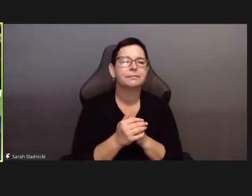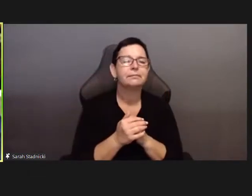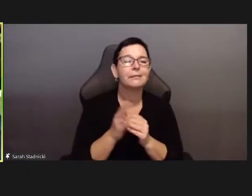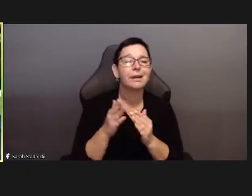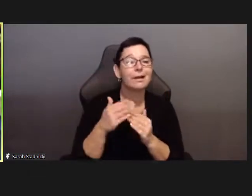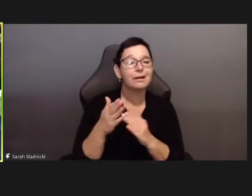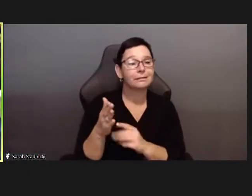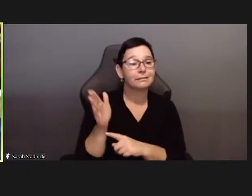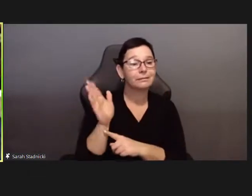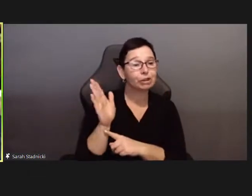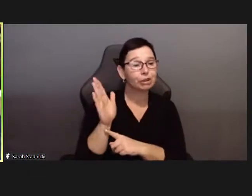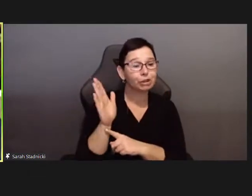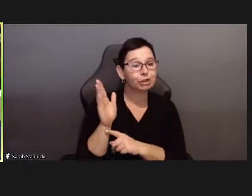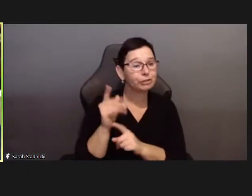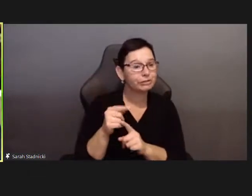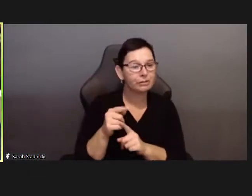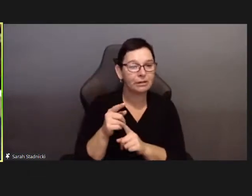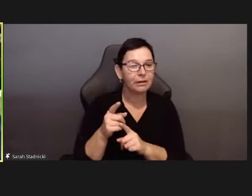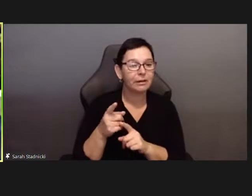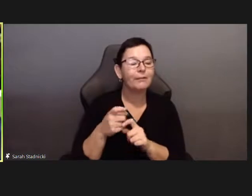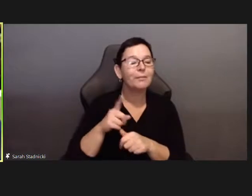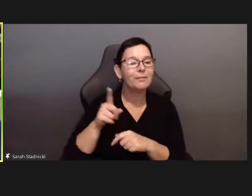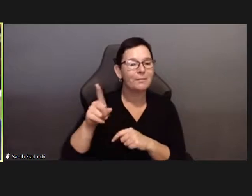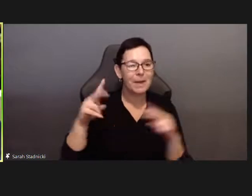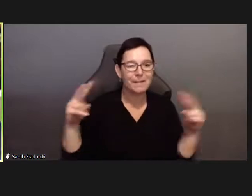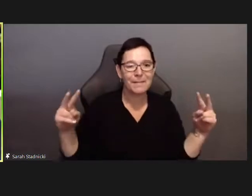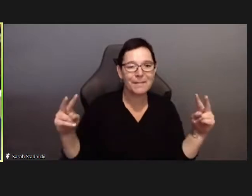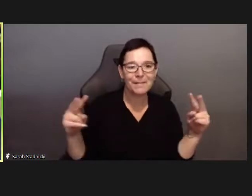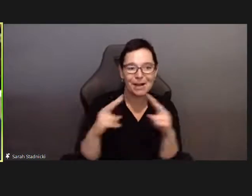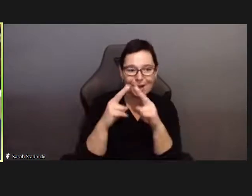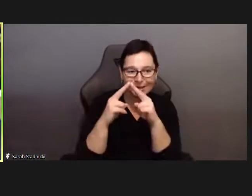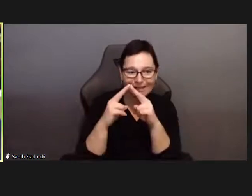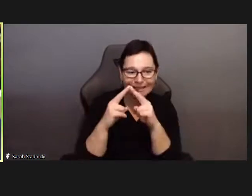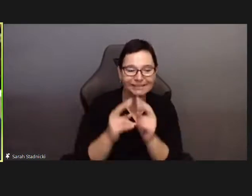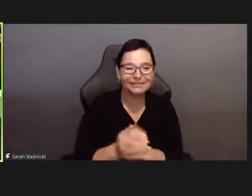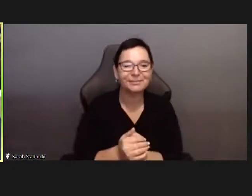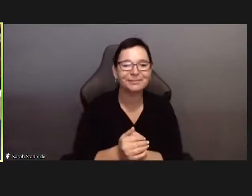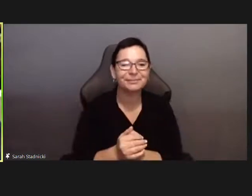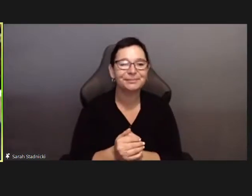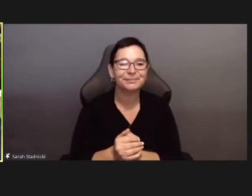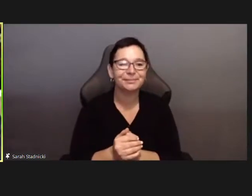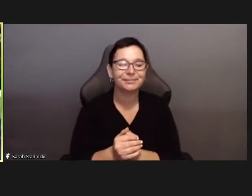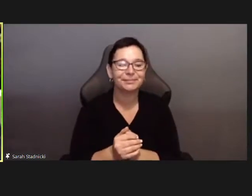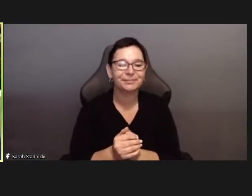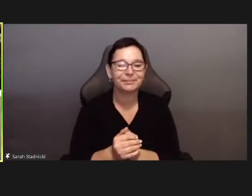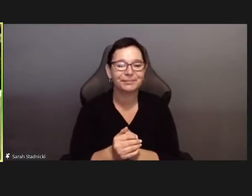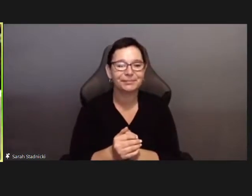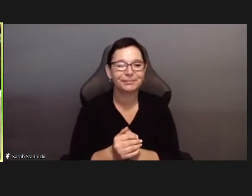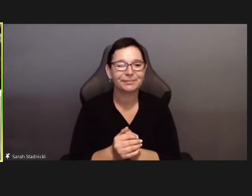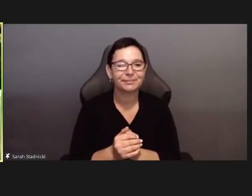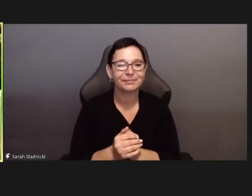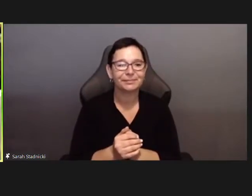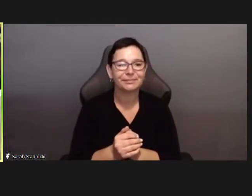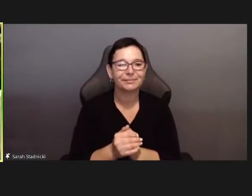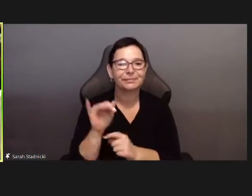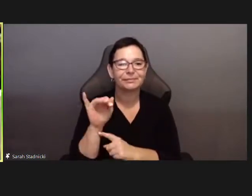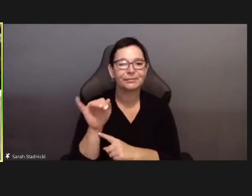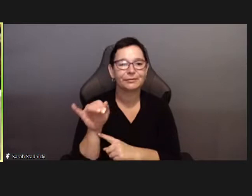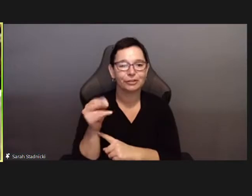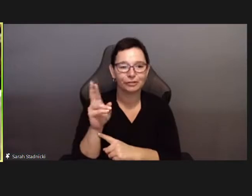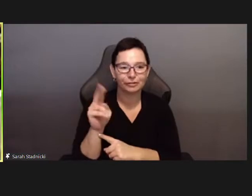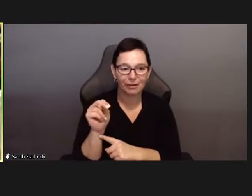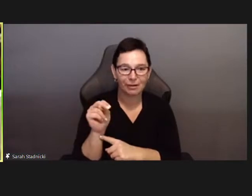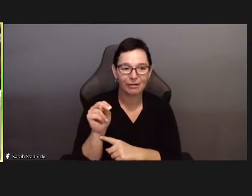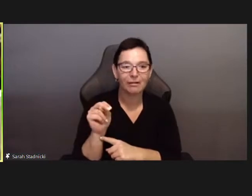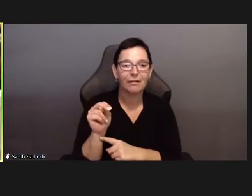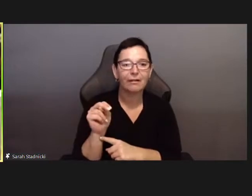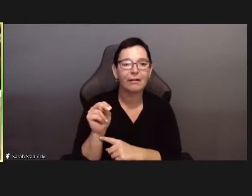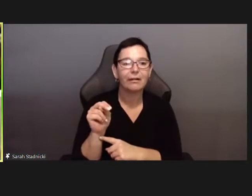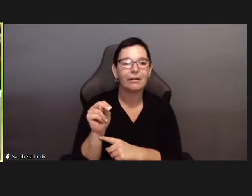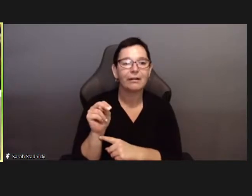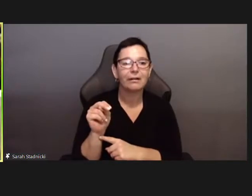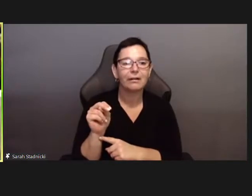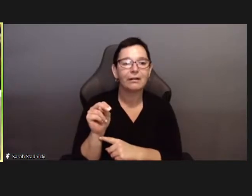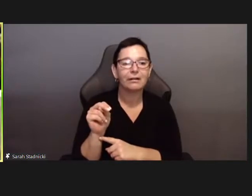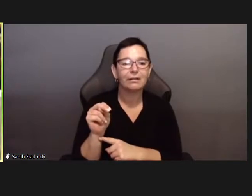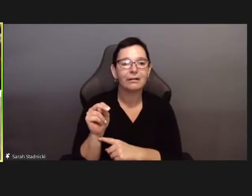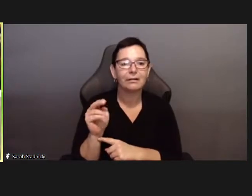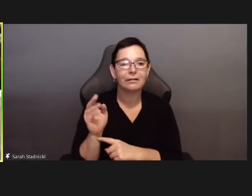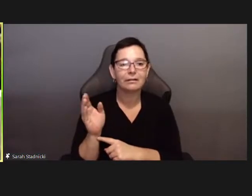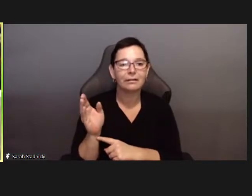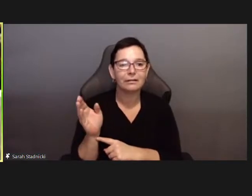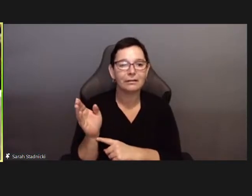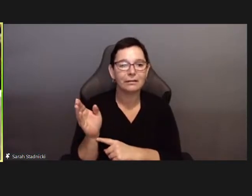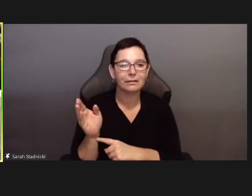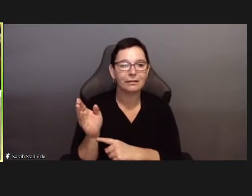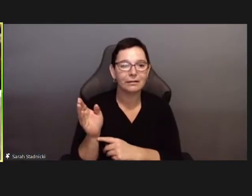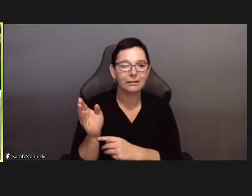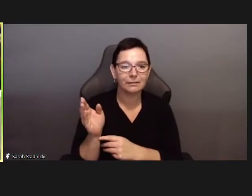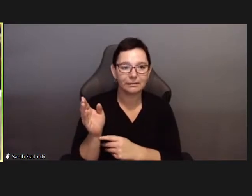It ws really interesting to see how the conversations develop in the discussion portion.